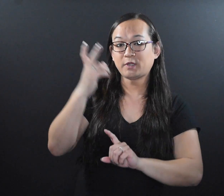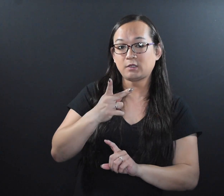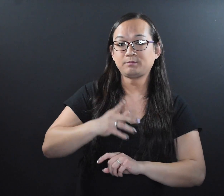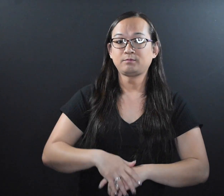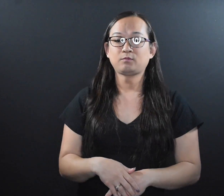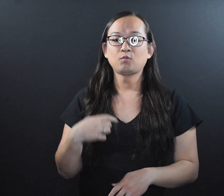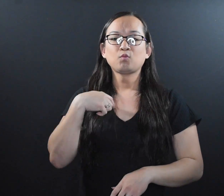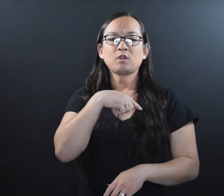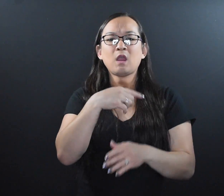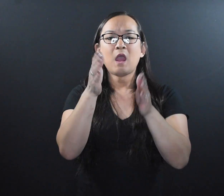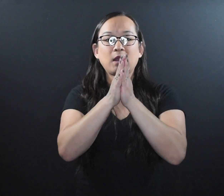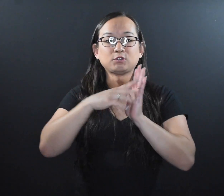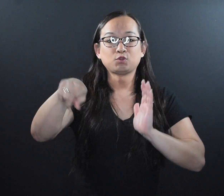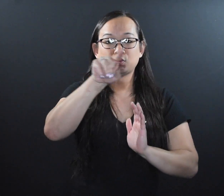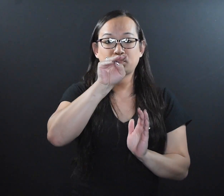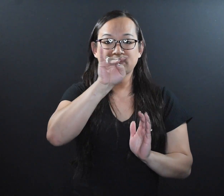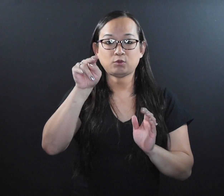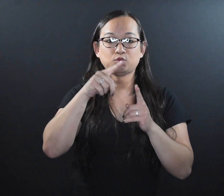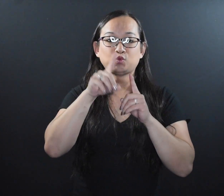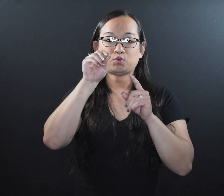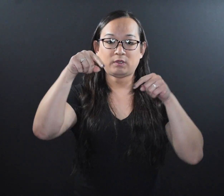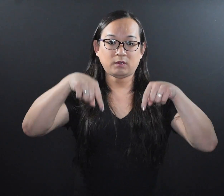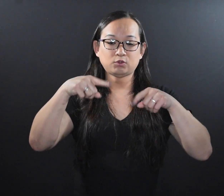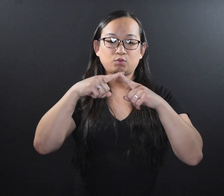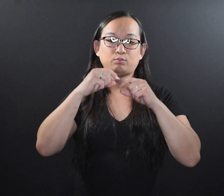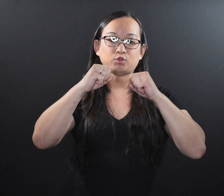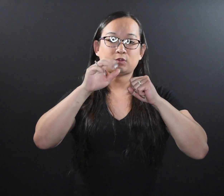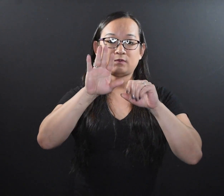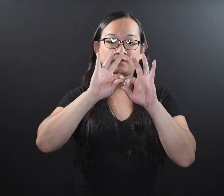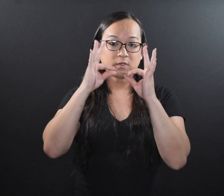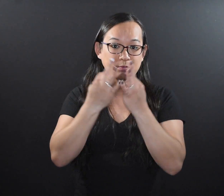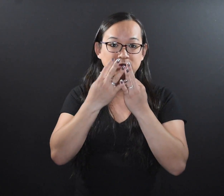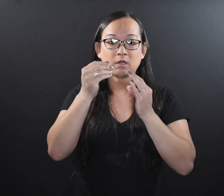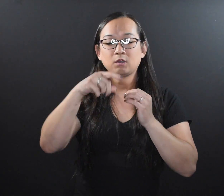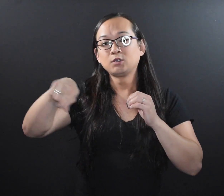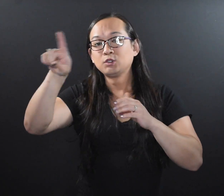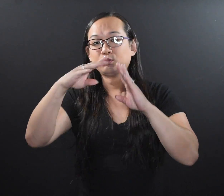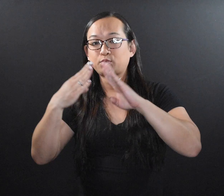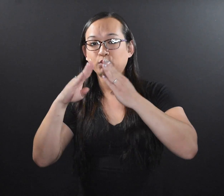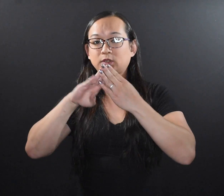to getting tested. We ask Minnesotans to do this to protect their families and their communities”